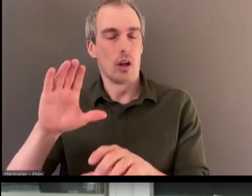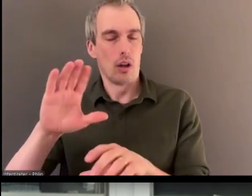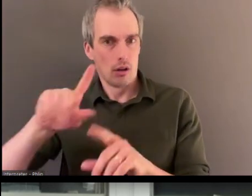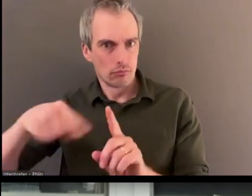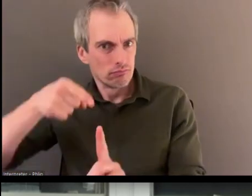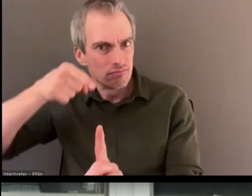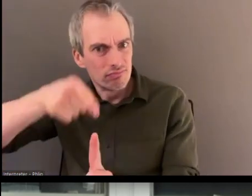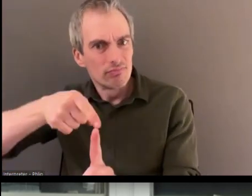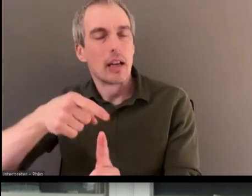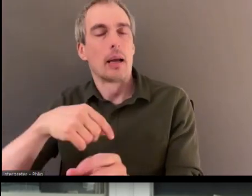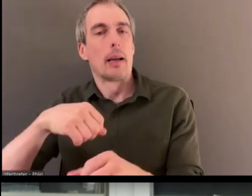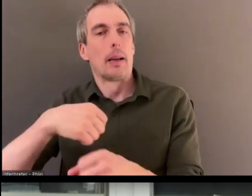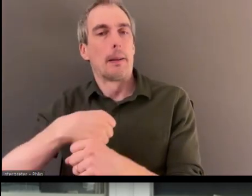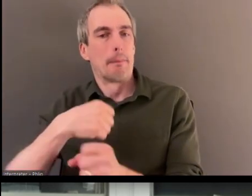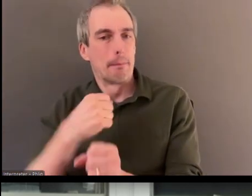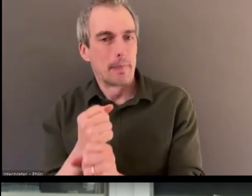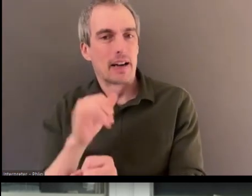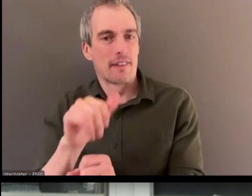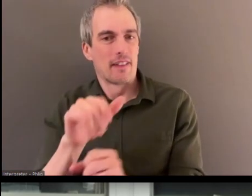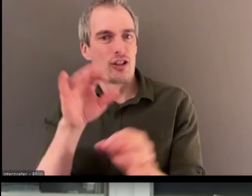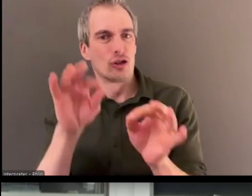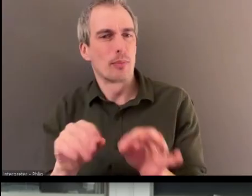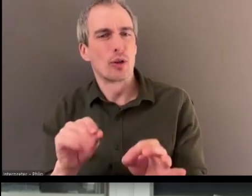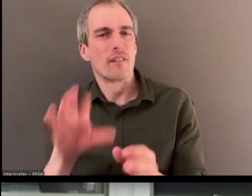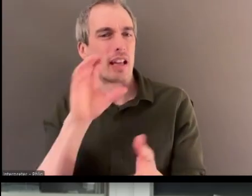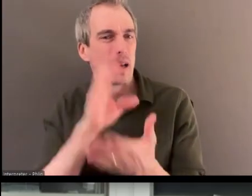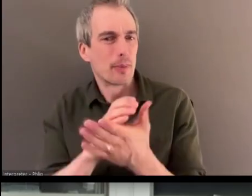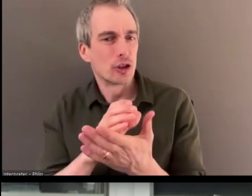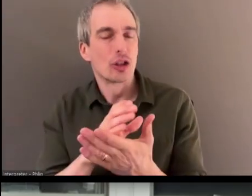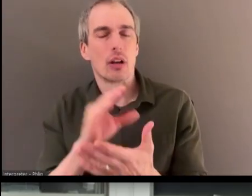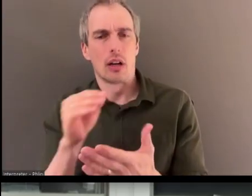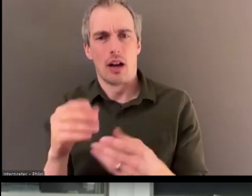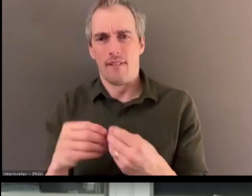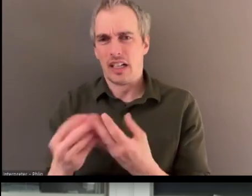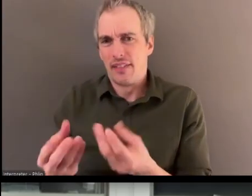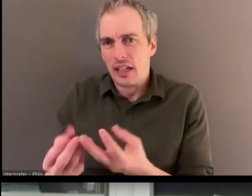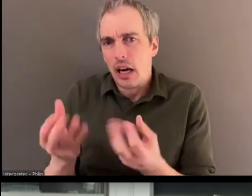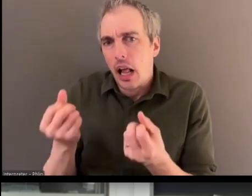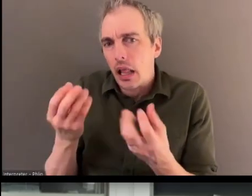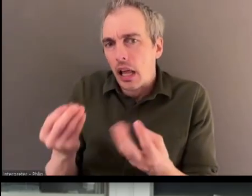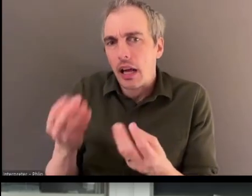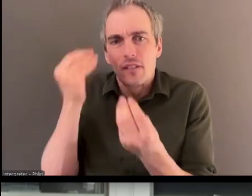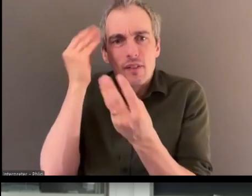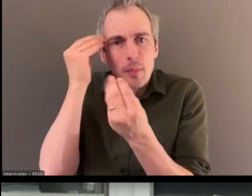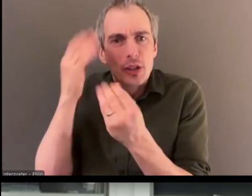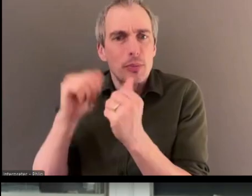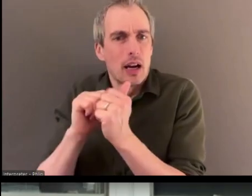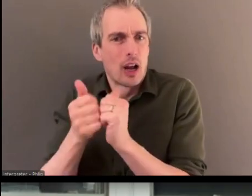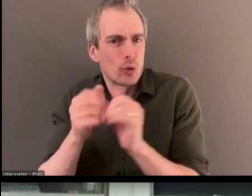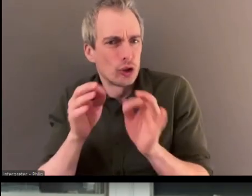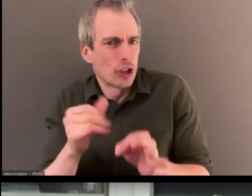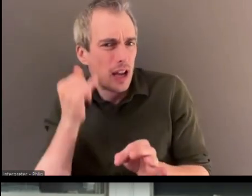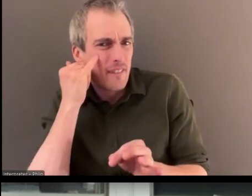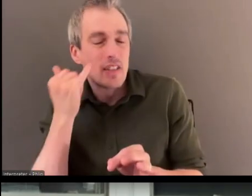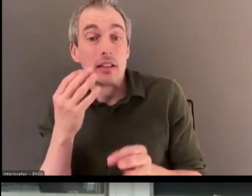it's a decorative image or if it's informative. And if it's an informative image, is it a complex image that requires an additional